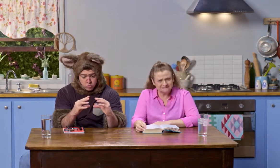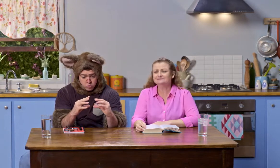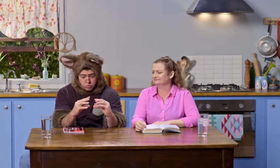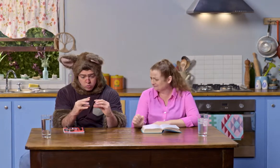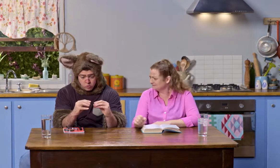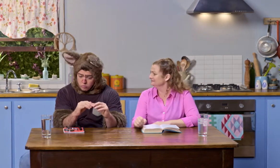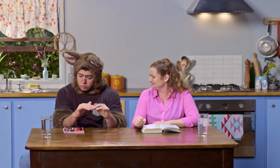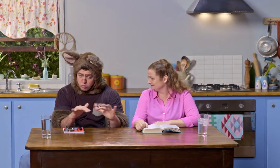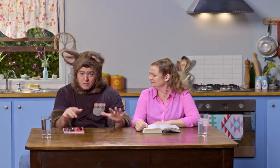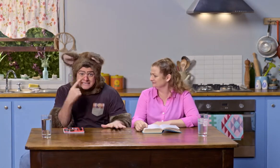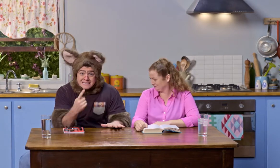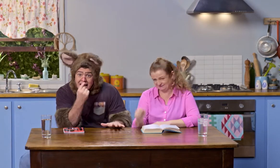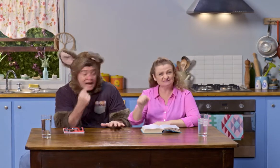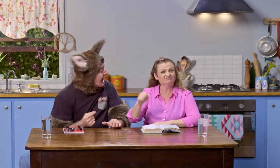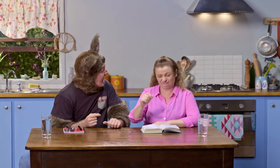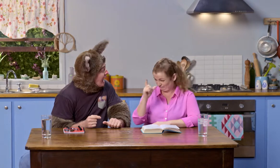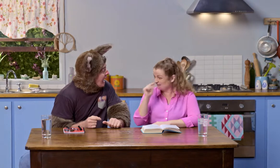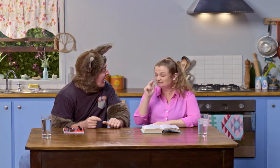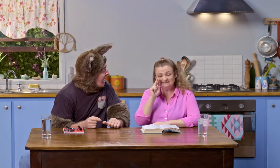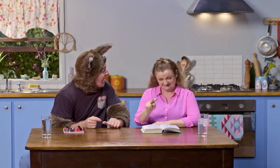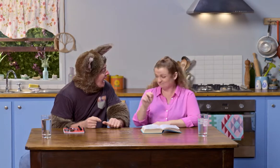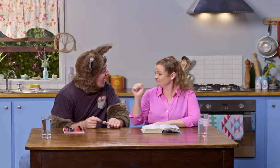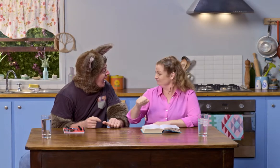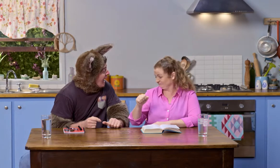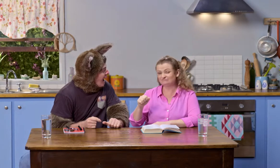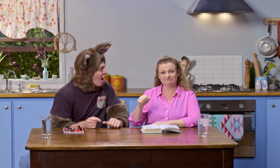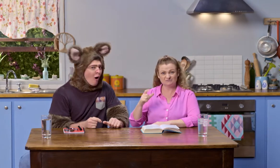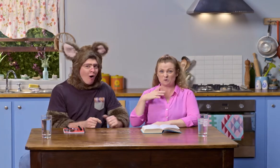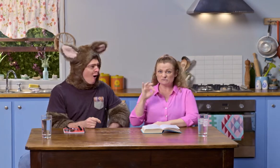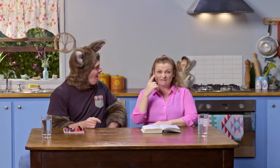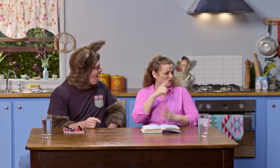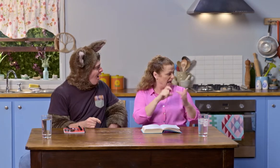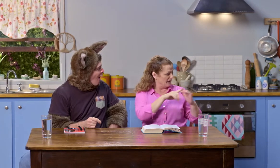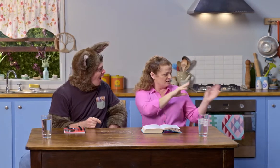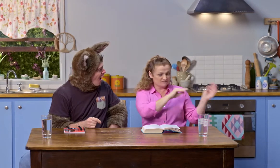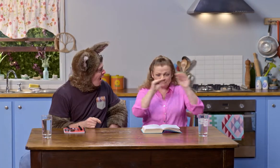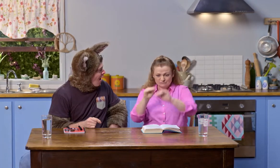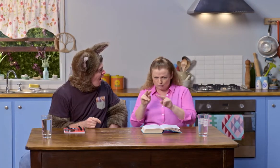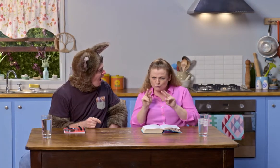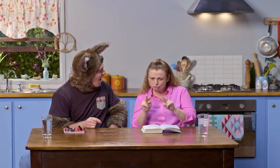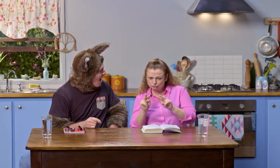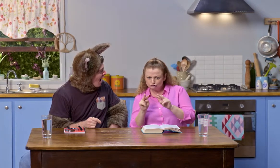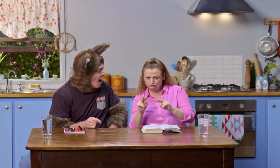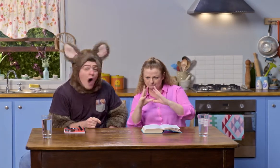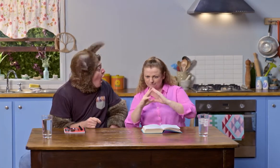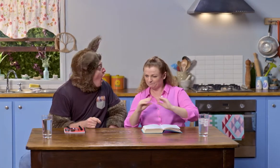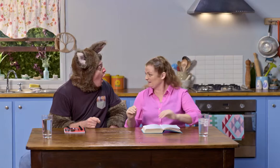Oh, yes. Can we see it? Of course. Why don't you grab the ice tray, and we can watch the ice melt?